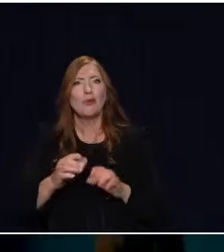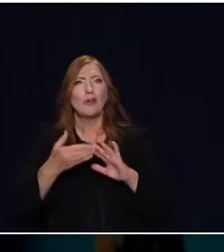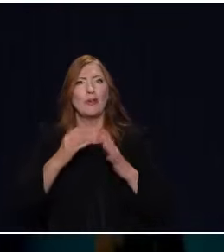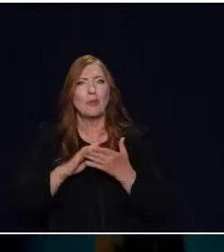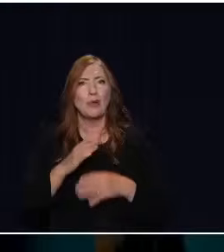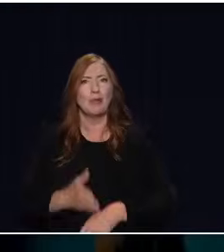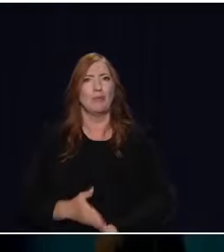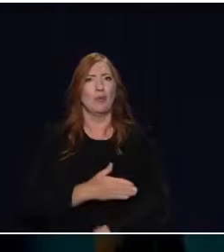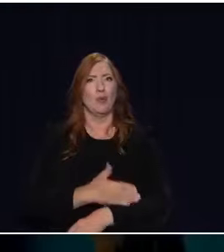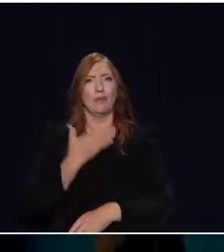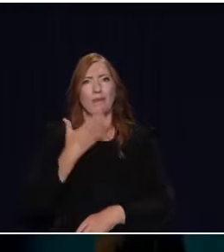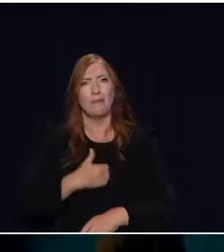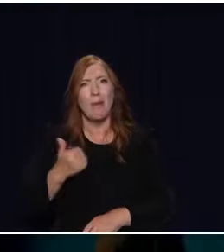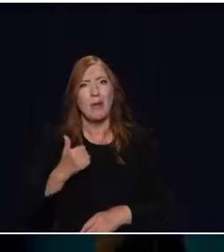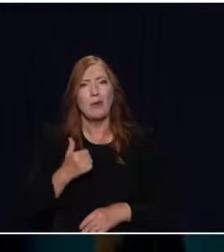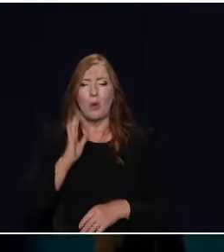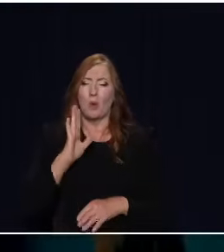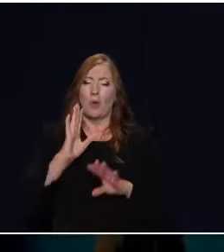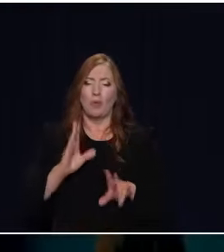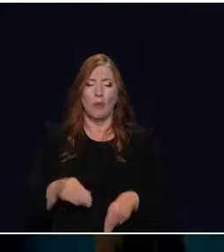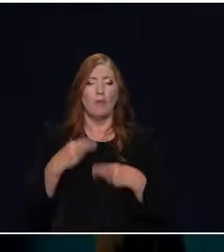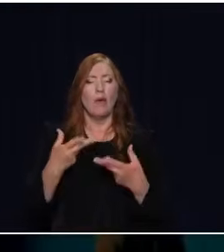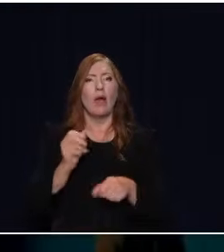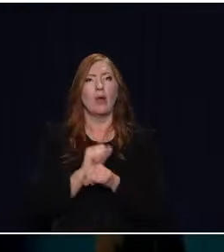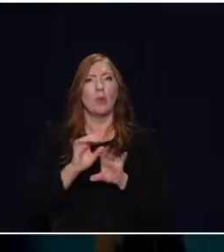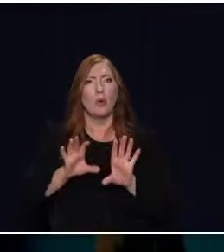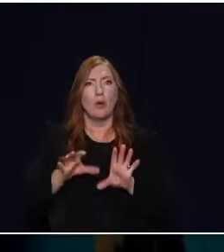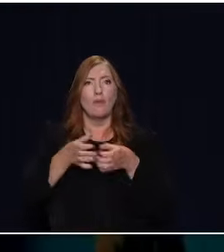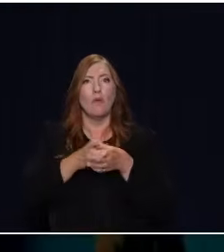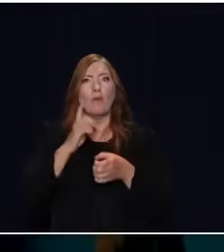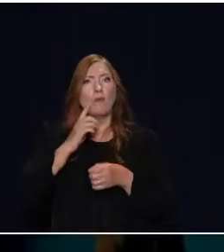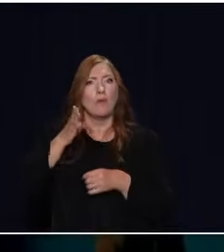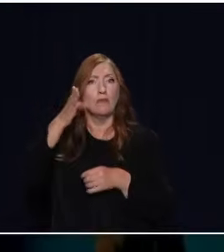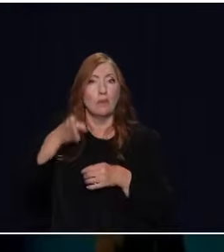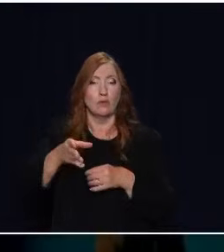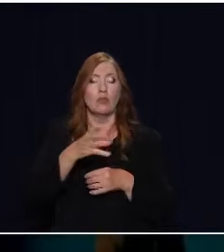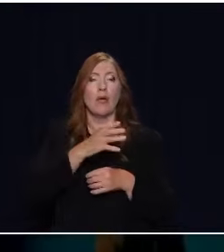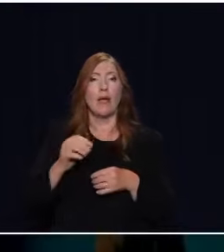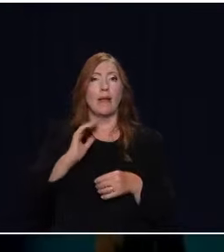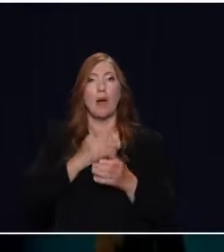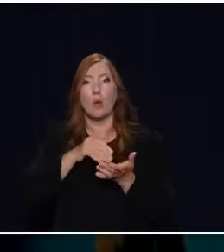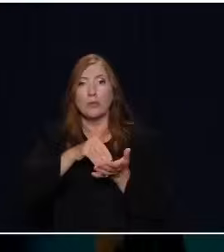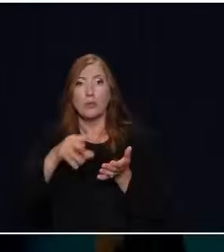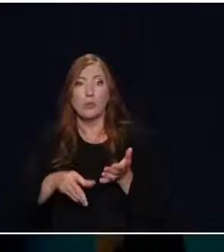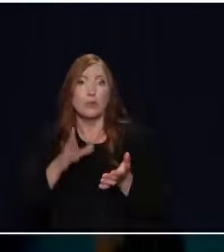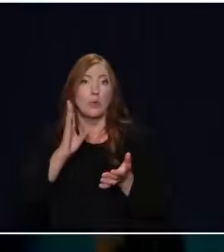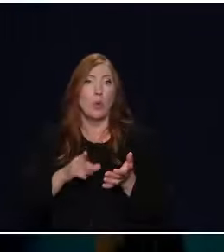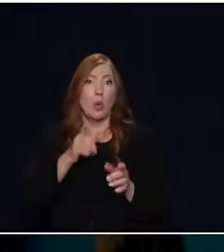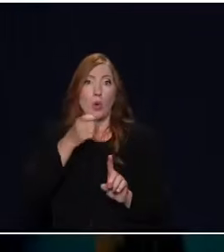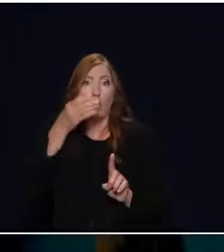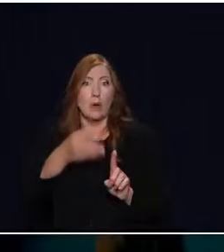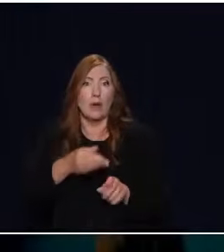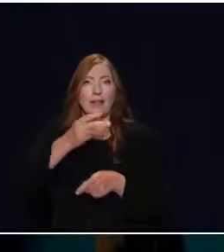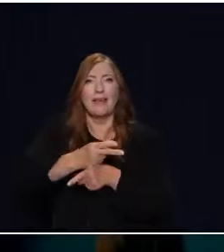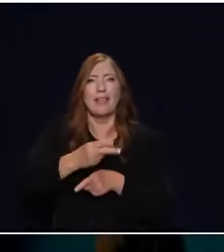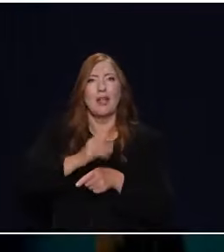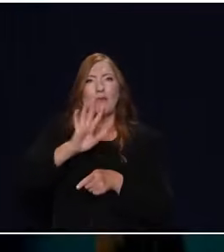WHEN WE INVEST IN OUR LOCAL SCHOOLS, IT ENHANCES OUR COMMUNITIES, MAKES OUR COMMUNITIES BETTER.